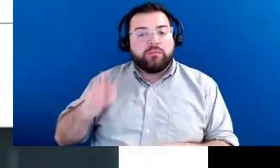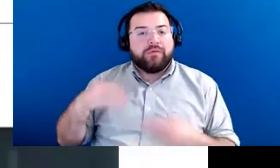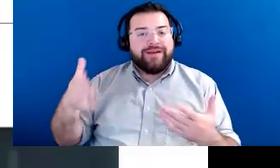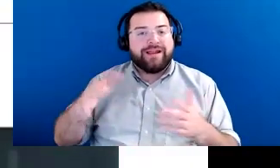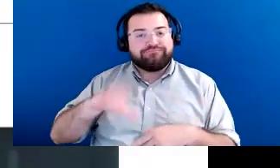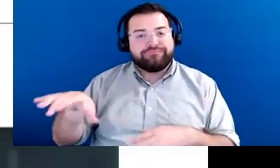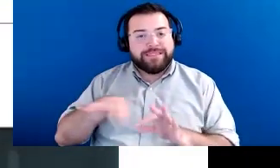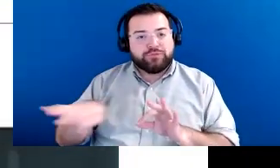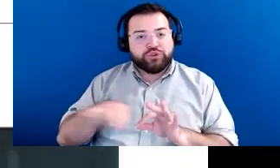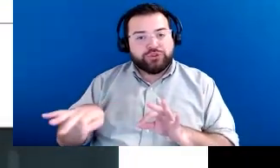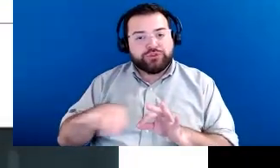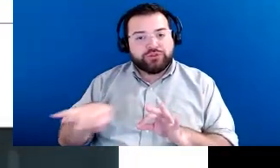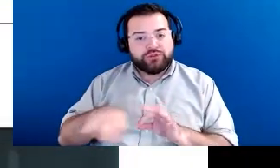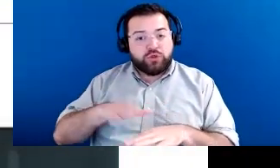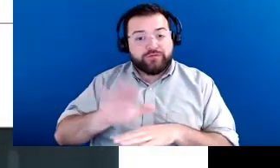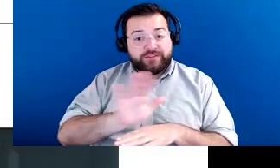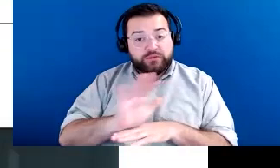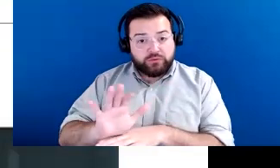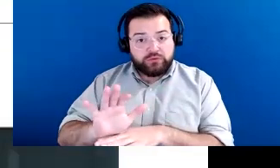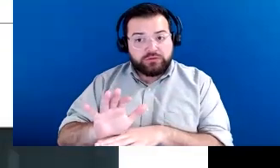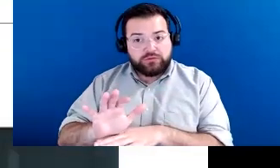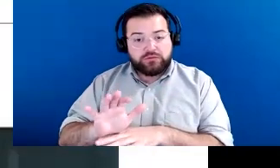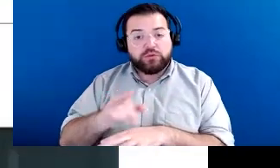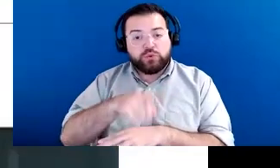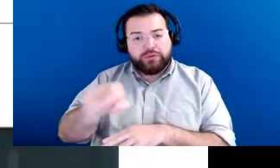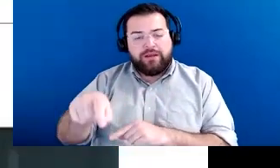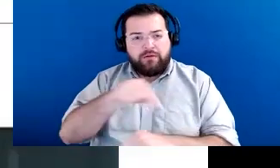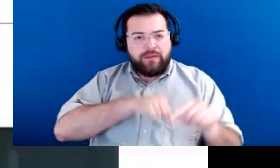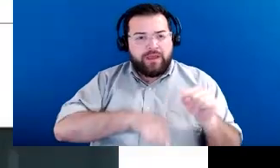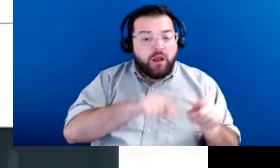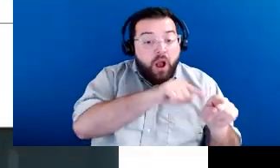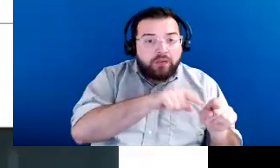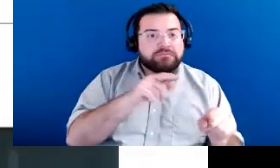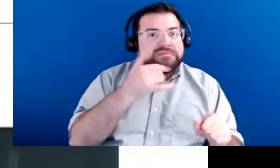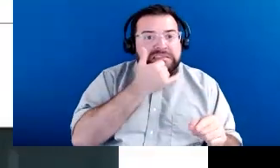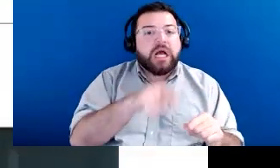for your videos, where you can go back and edit for accuracy,